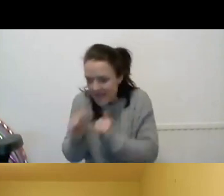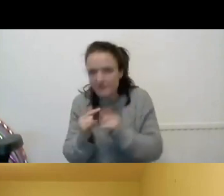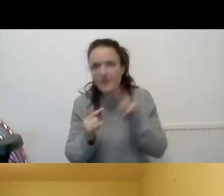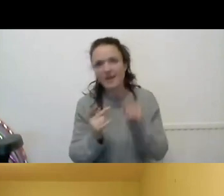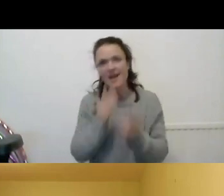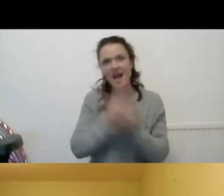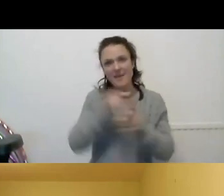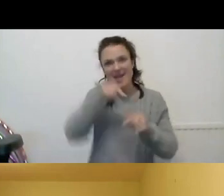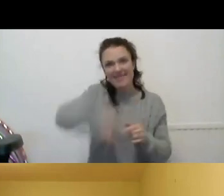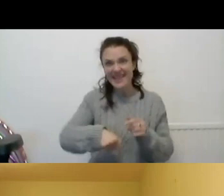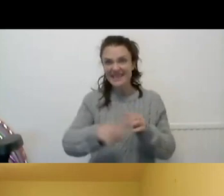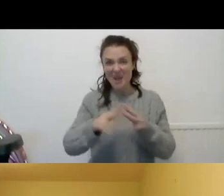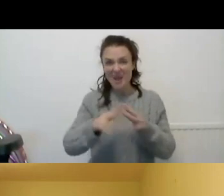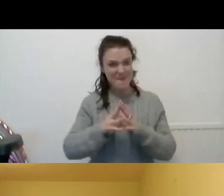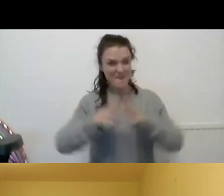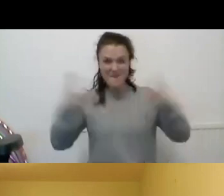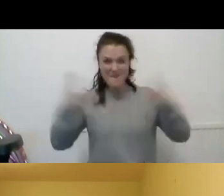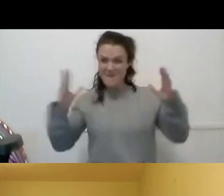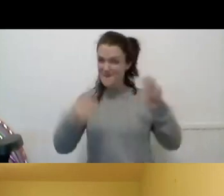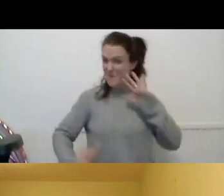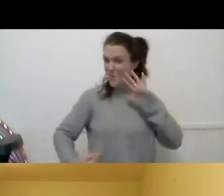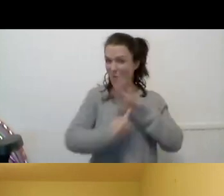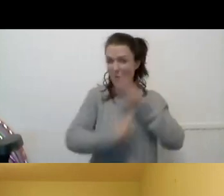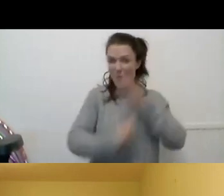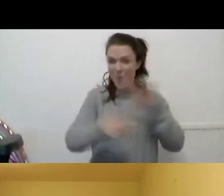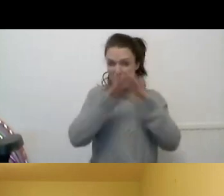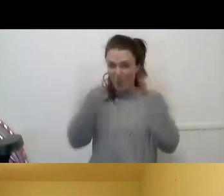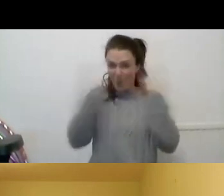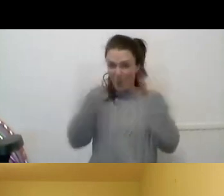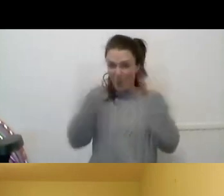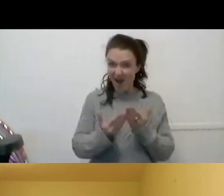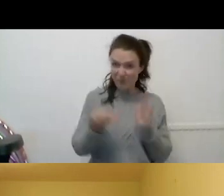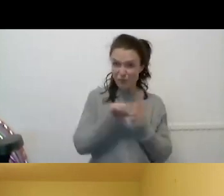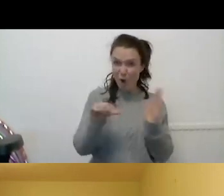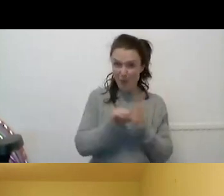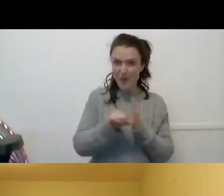stopped everything else they were doing, and just focused on getting the vaccine studies done.